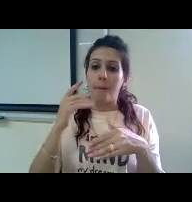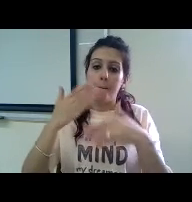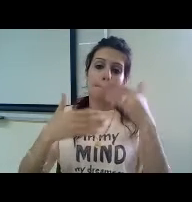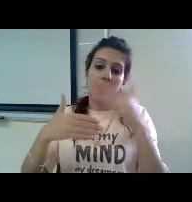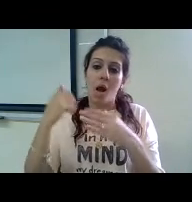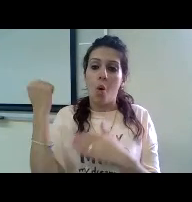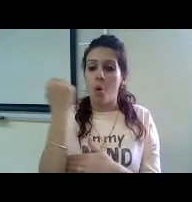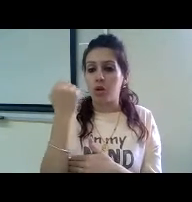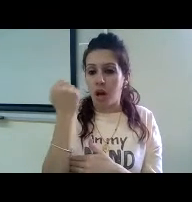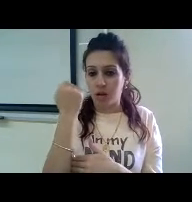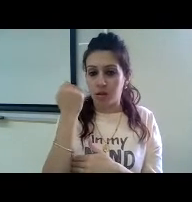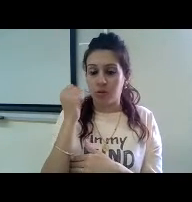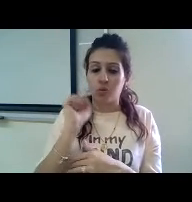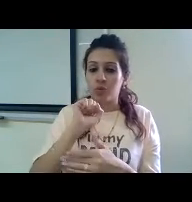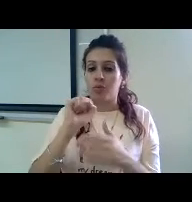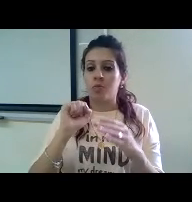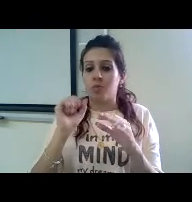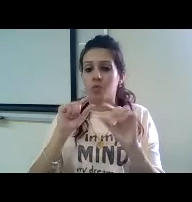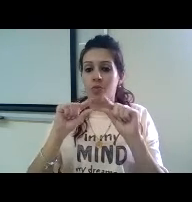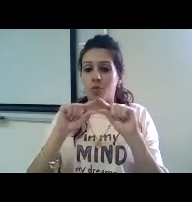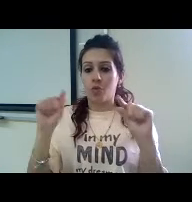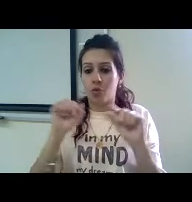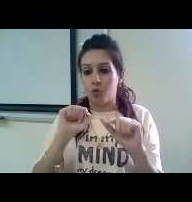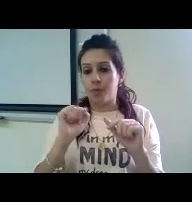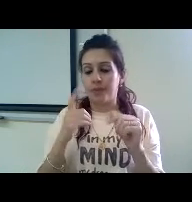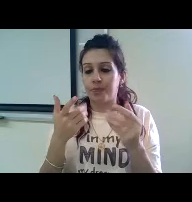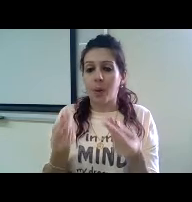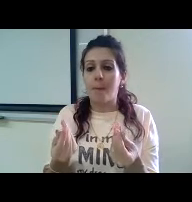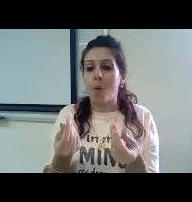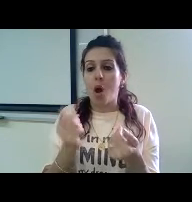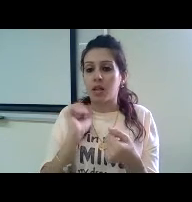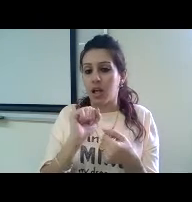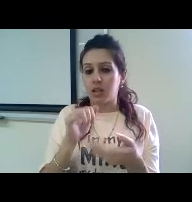This component, as you will see through the